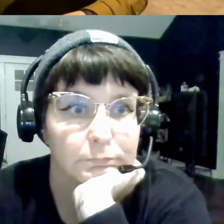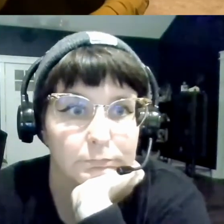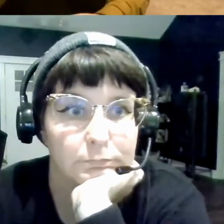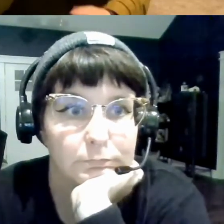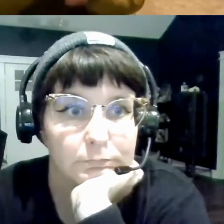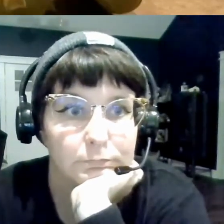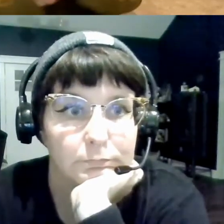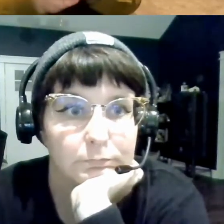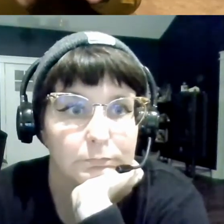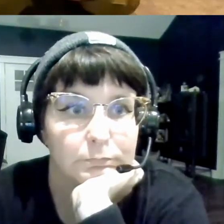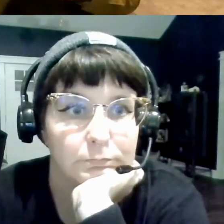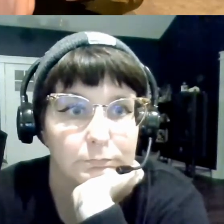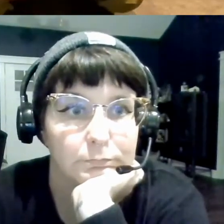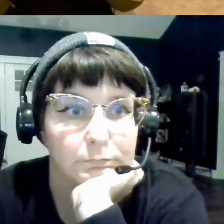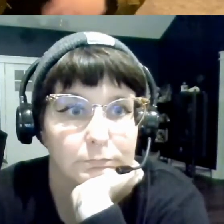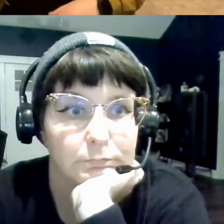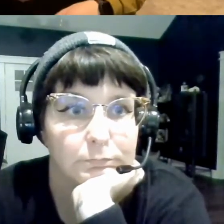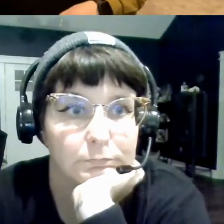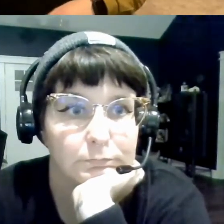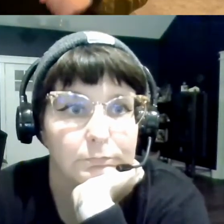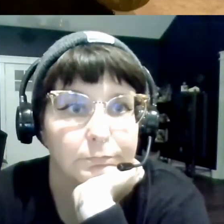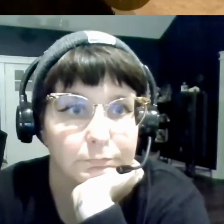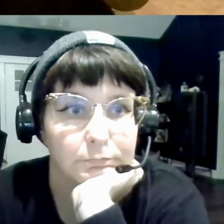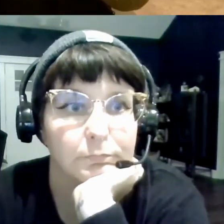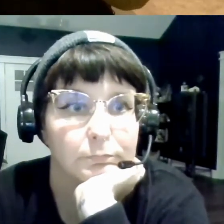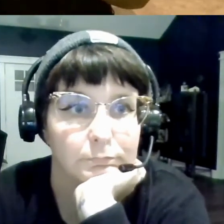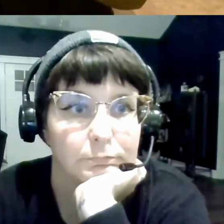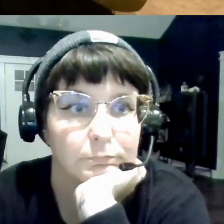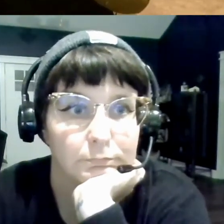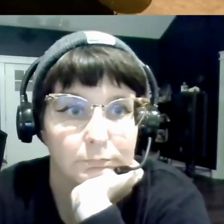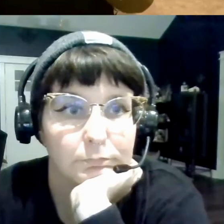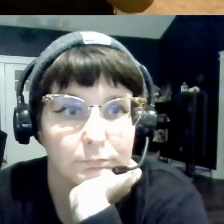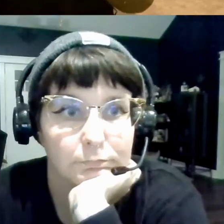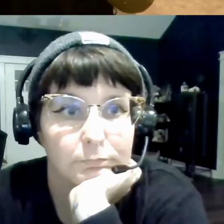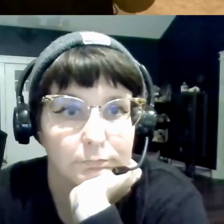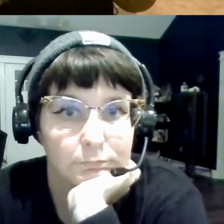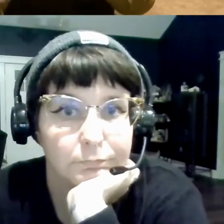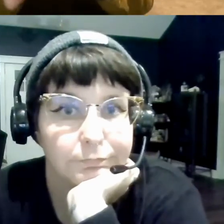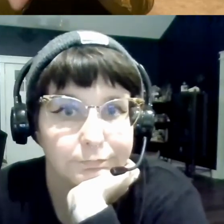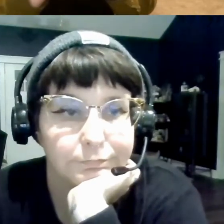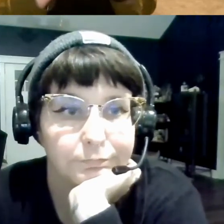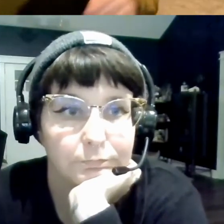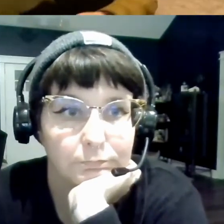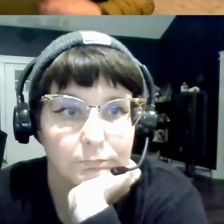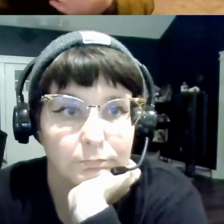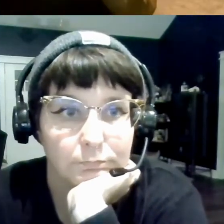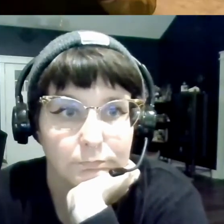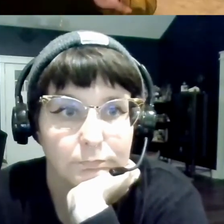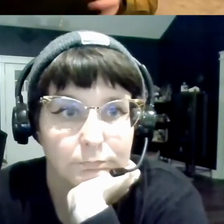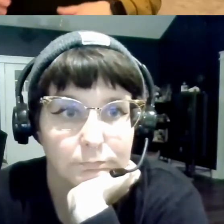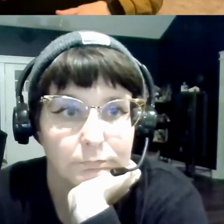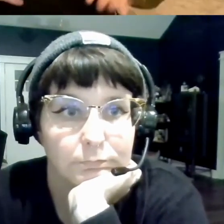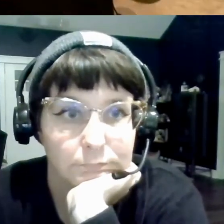and we started to find a mutual meeting space and get together and started talking and figured out, hey, I've got this other person